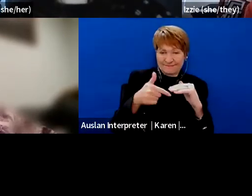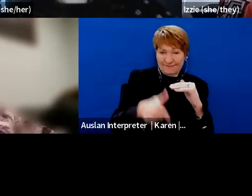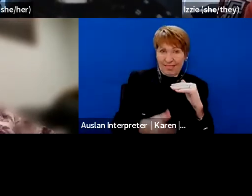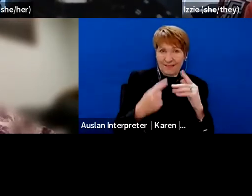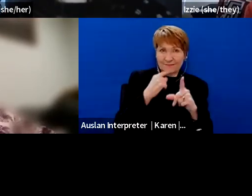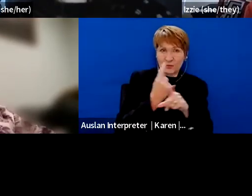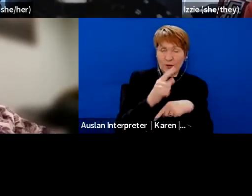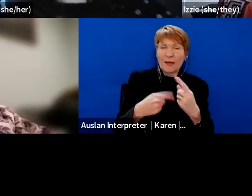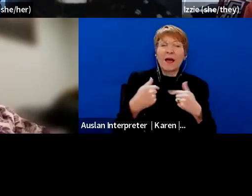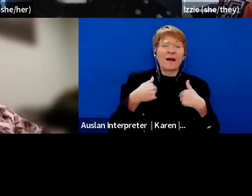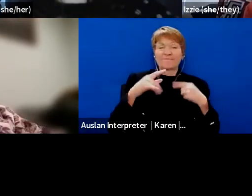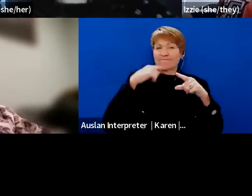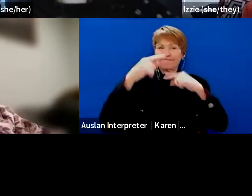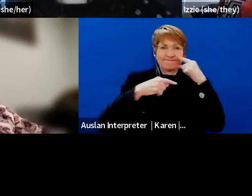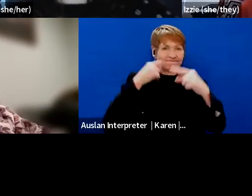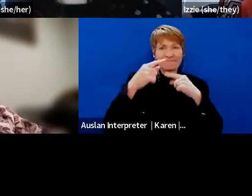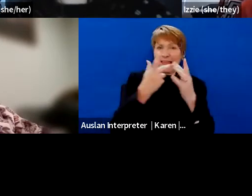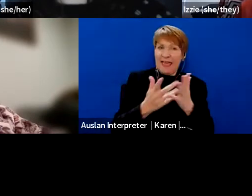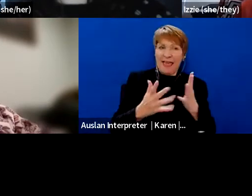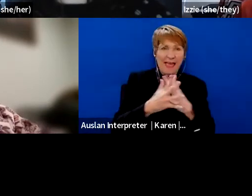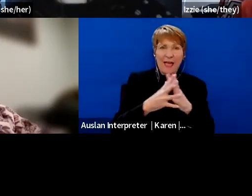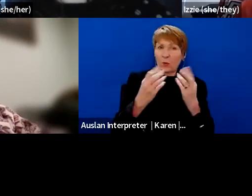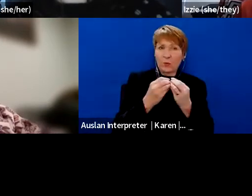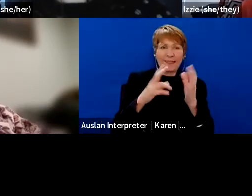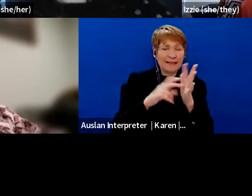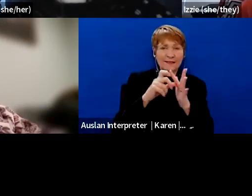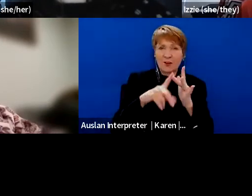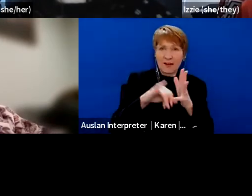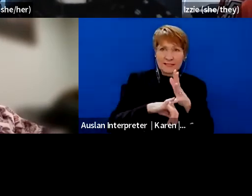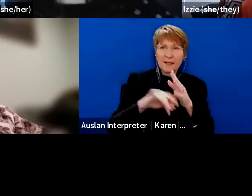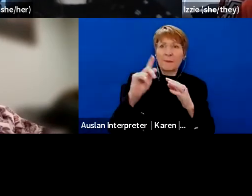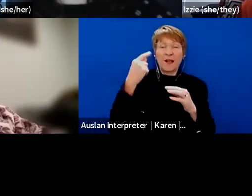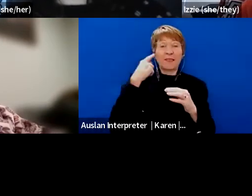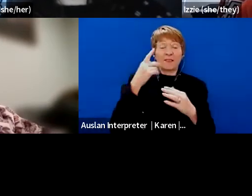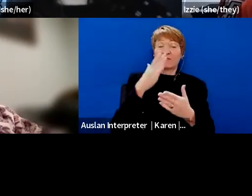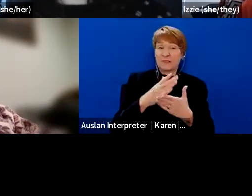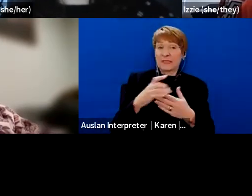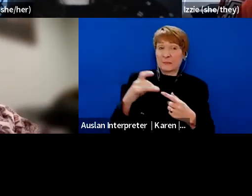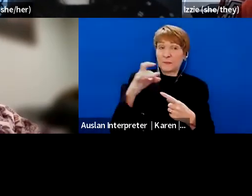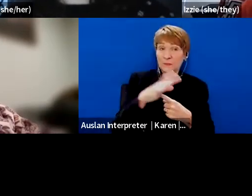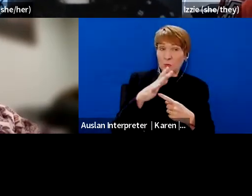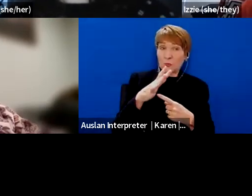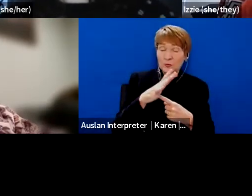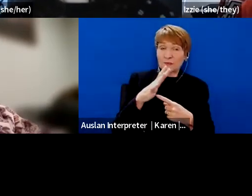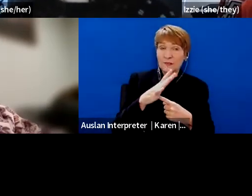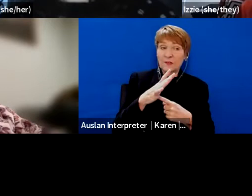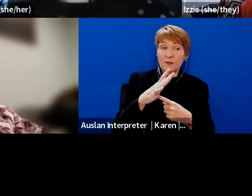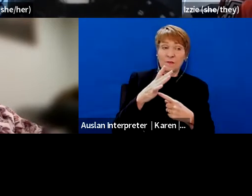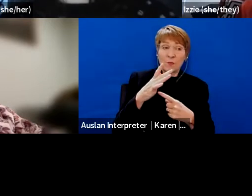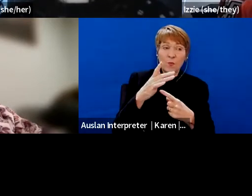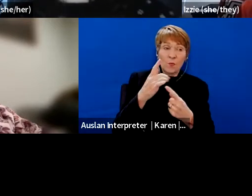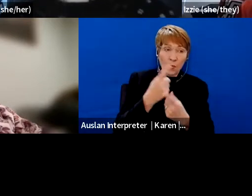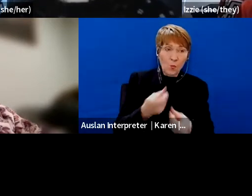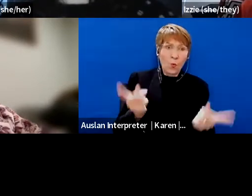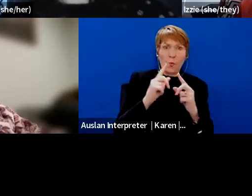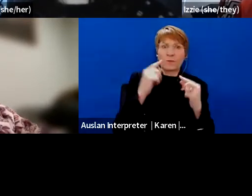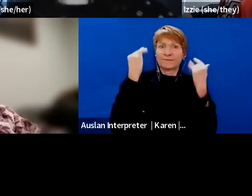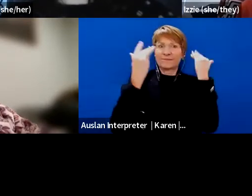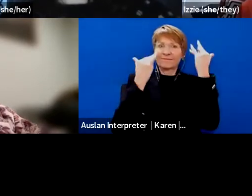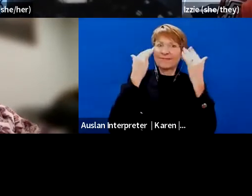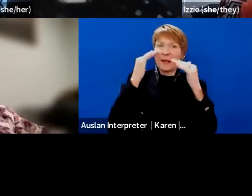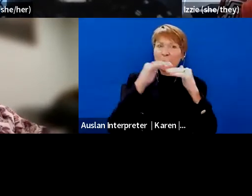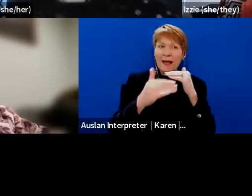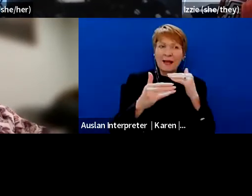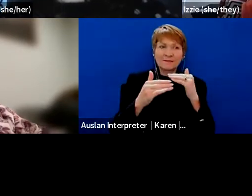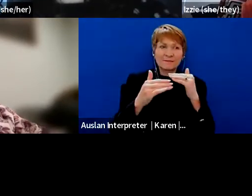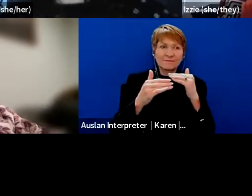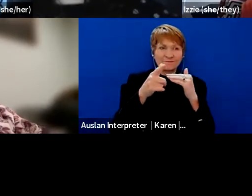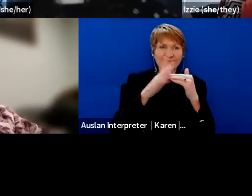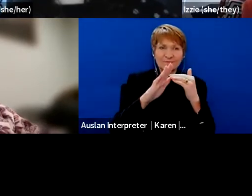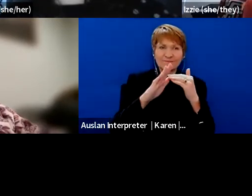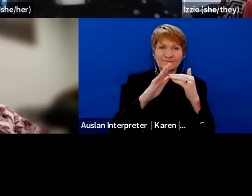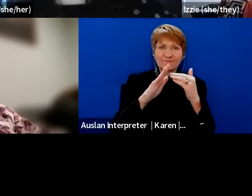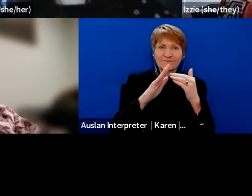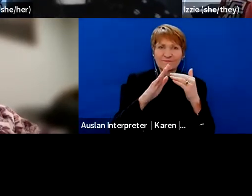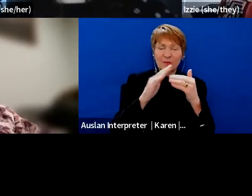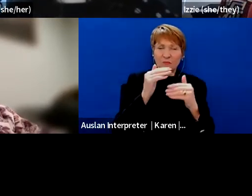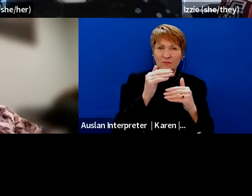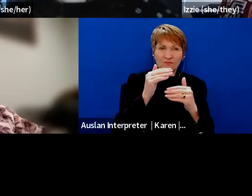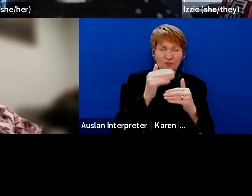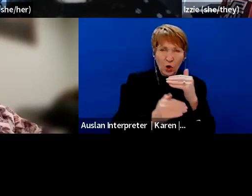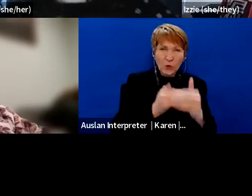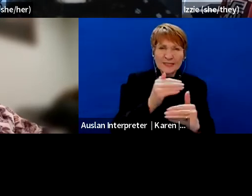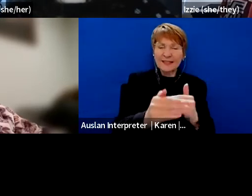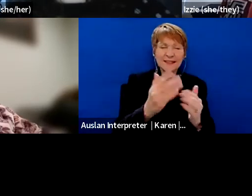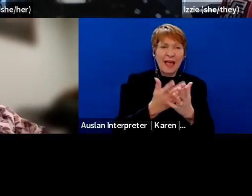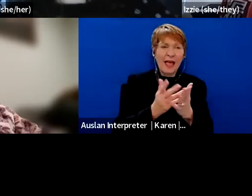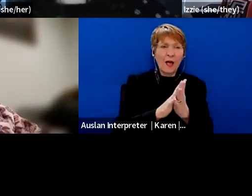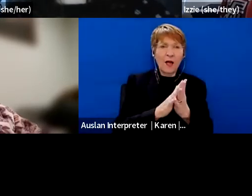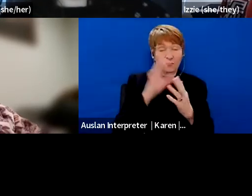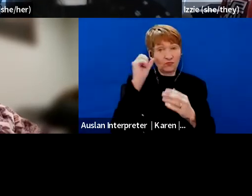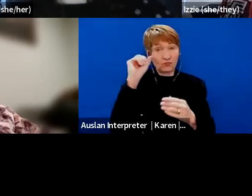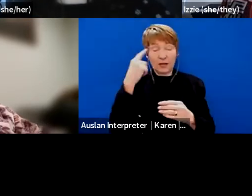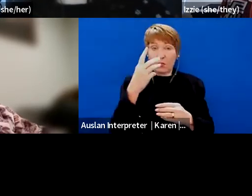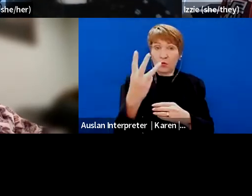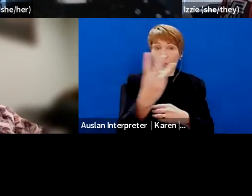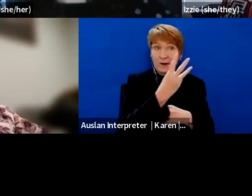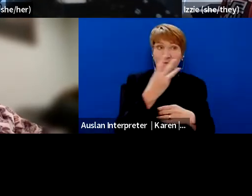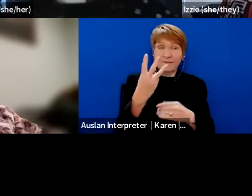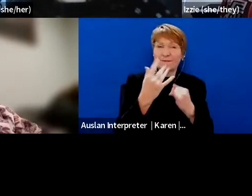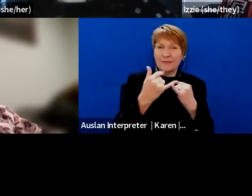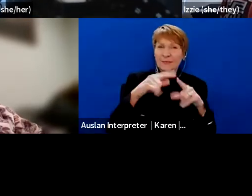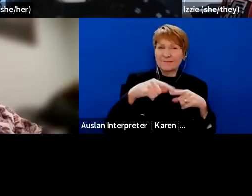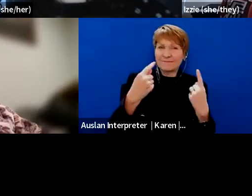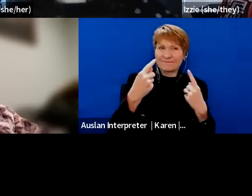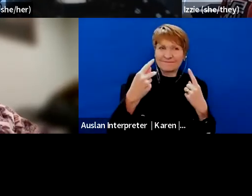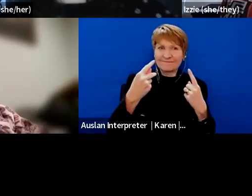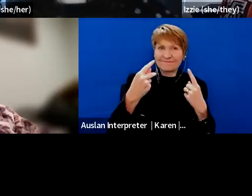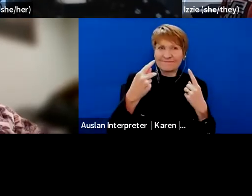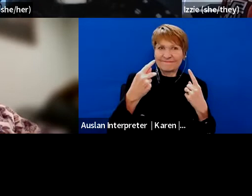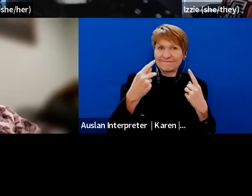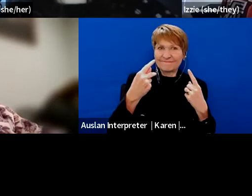How to on me is but I thought it was really important for us to reflect on things like, you know, your experience the process, how you use it effectively, you know, recognizing that all three of you coming from, from very different experiences.